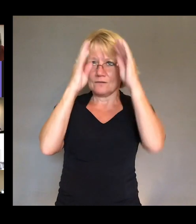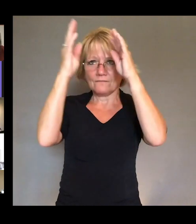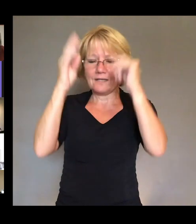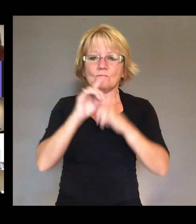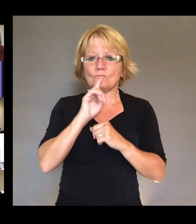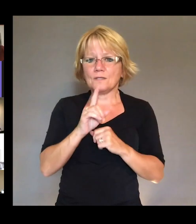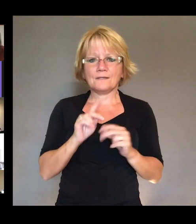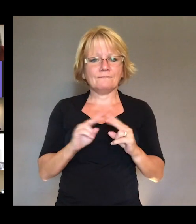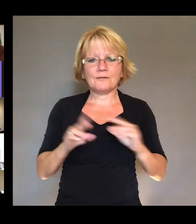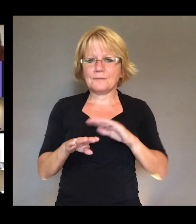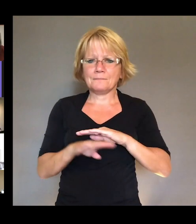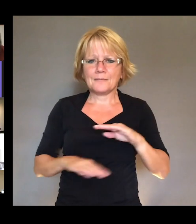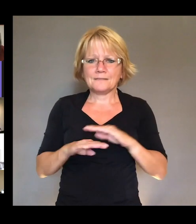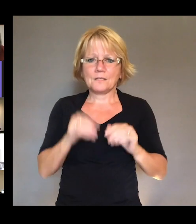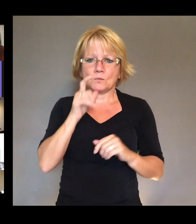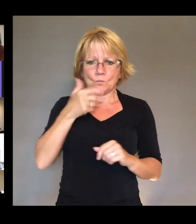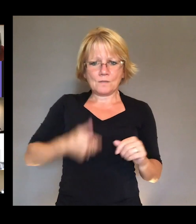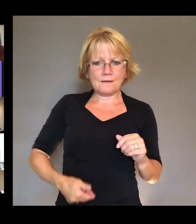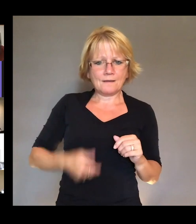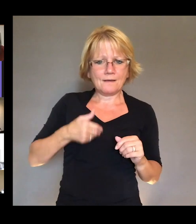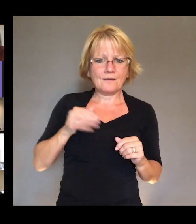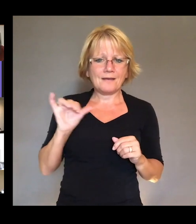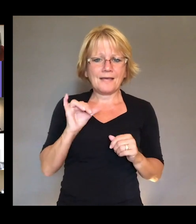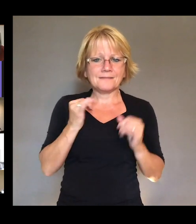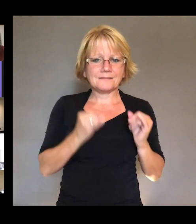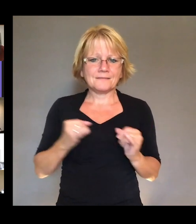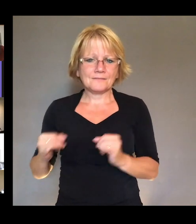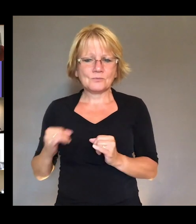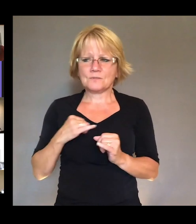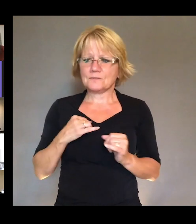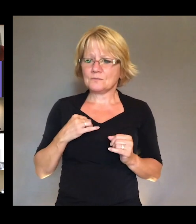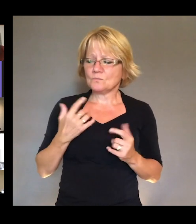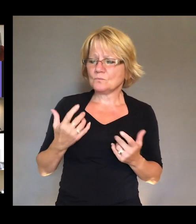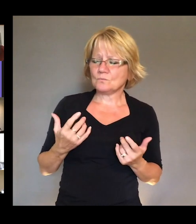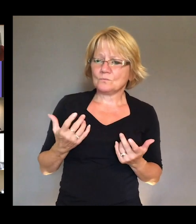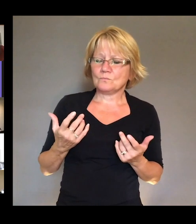it's very elementary and basic. It's who we are as living beings, right?